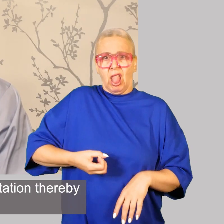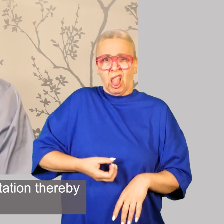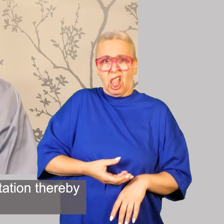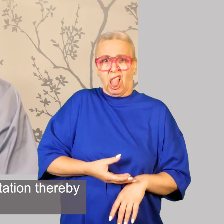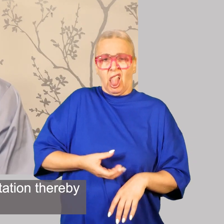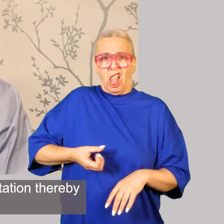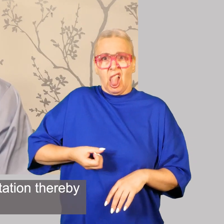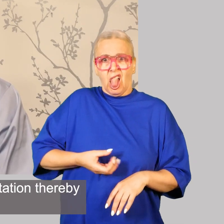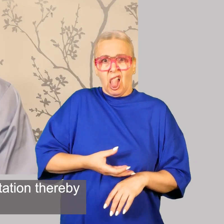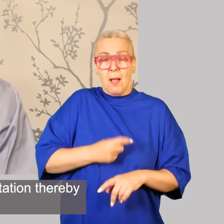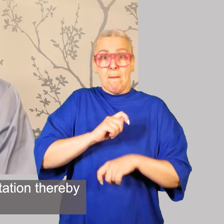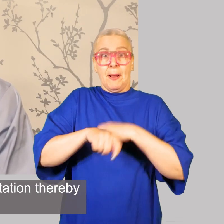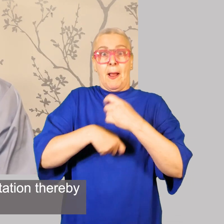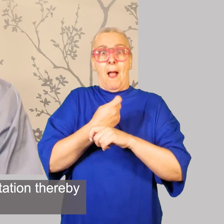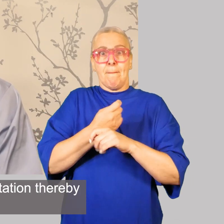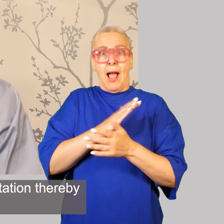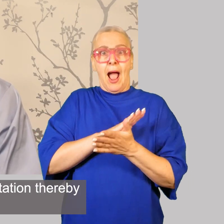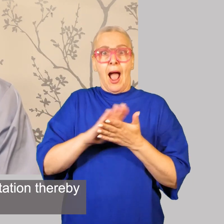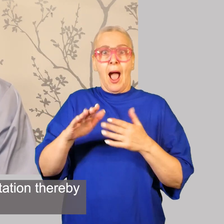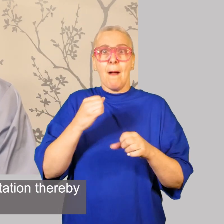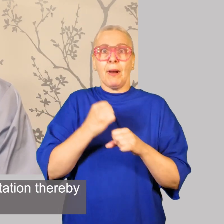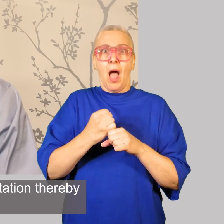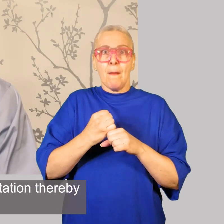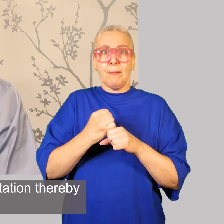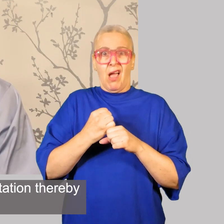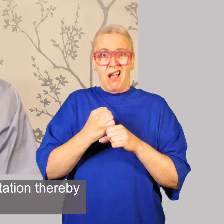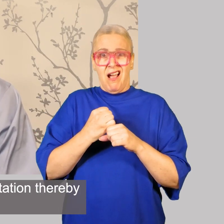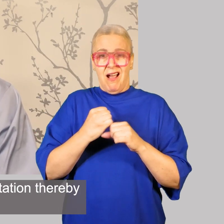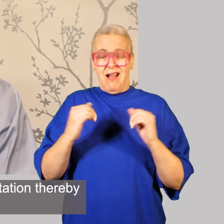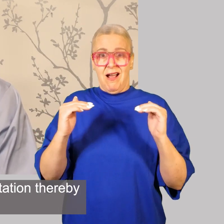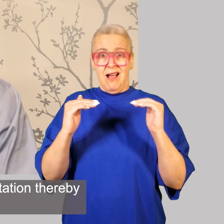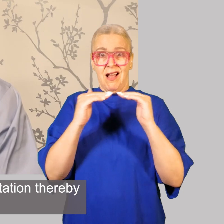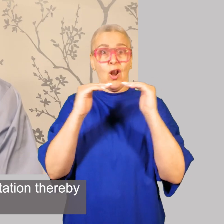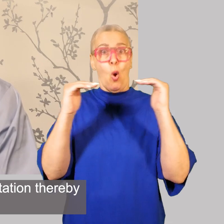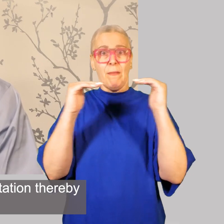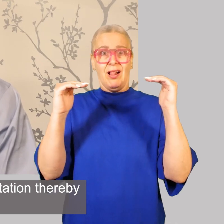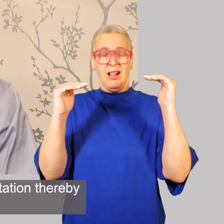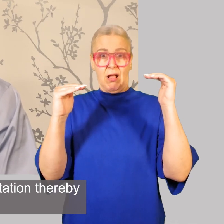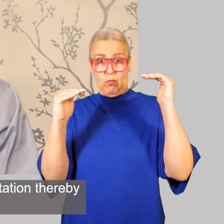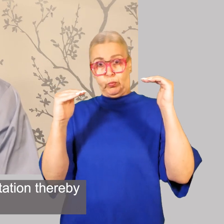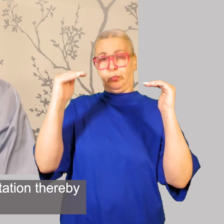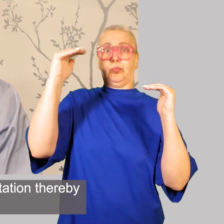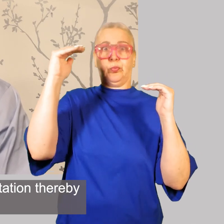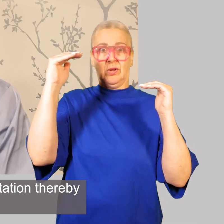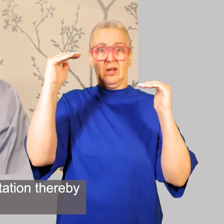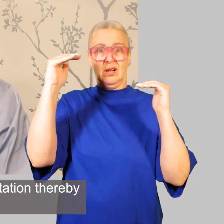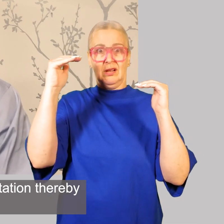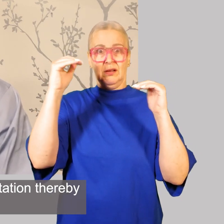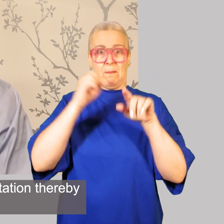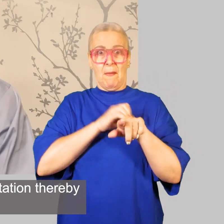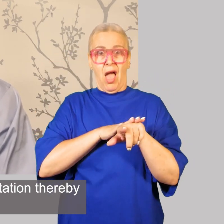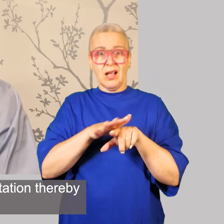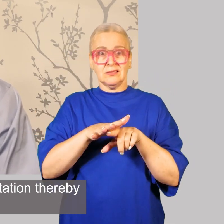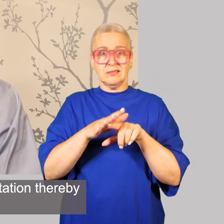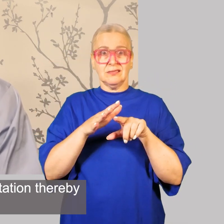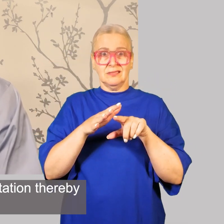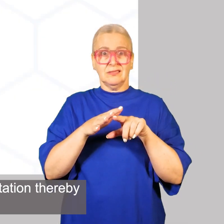gestation which becomes less robust in late gestation thereby resulting in hyperglycaemia.